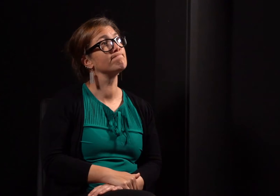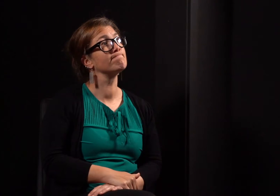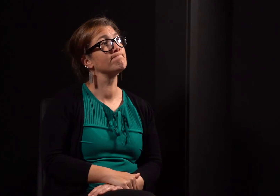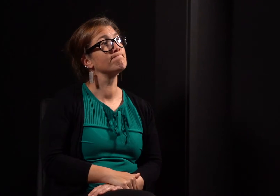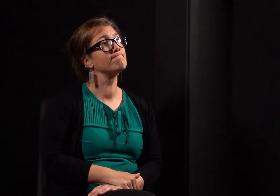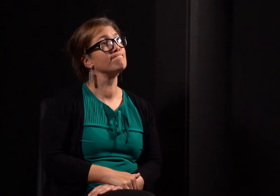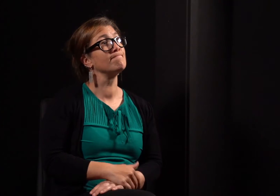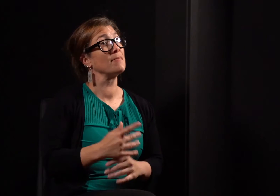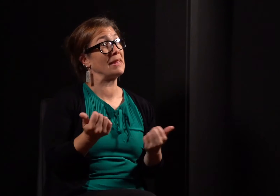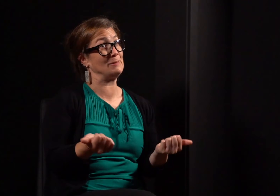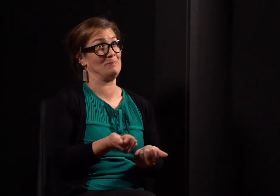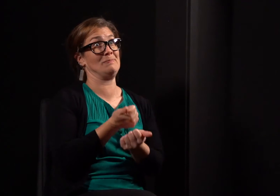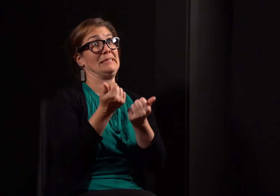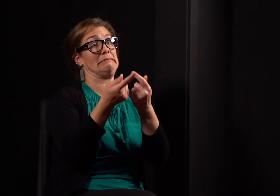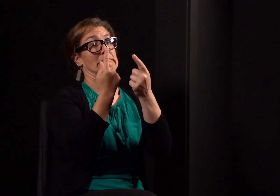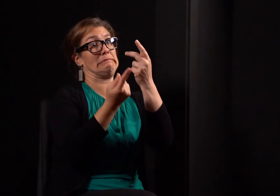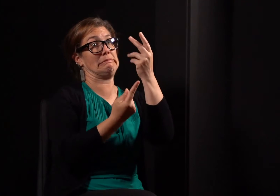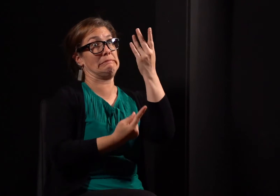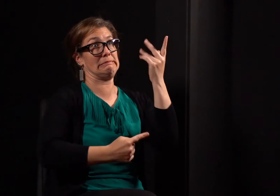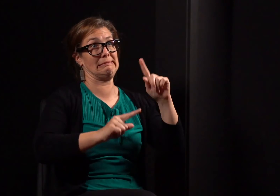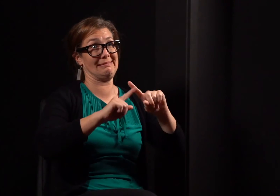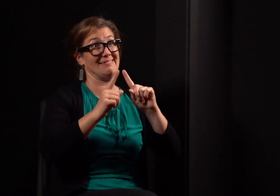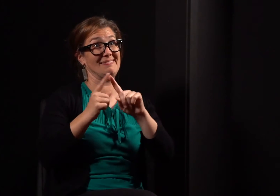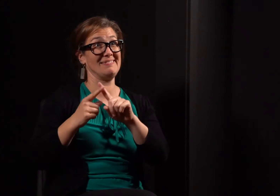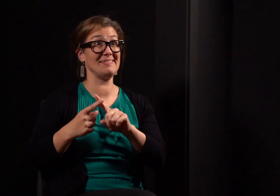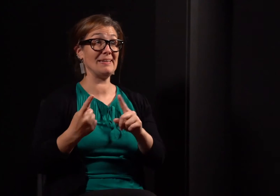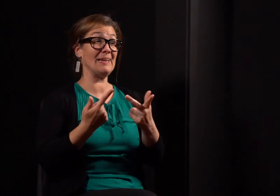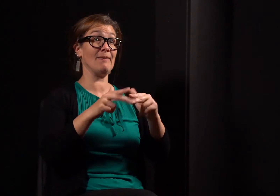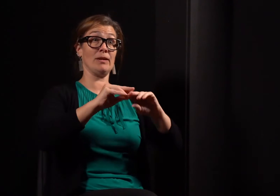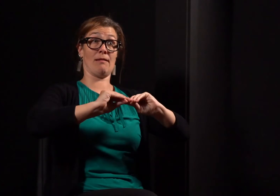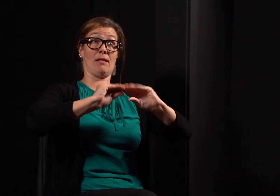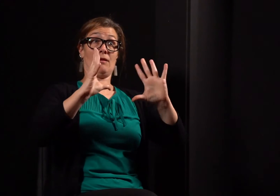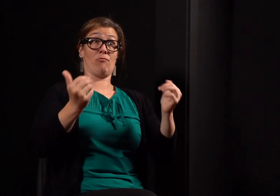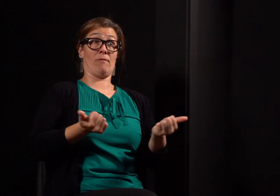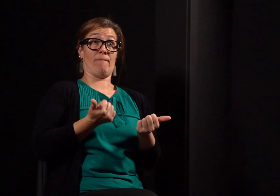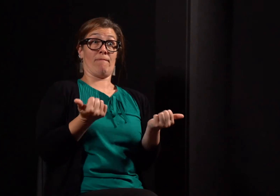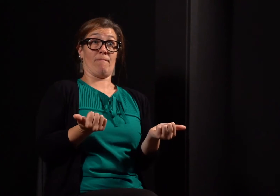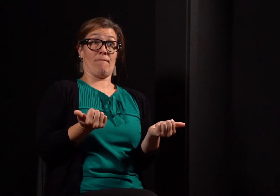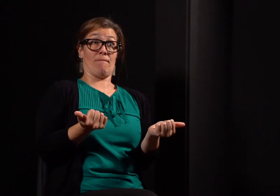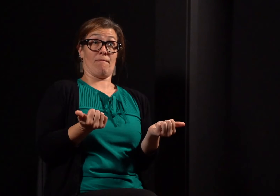Well, there's so much. I think to know if we're clear enough